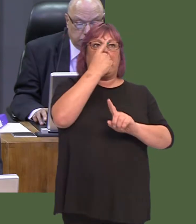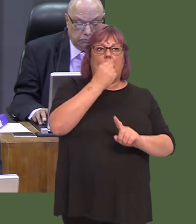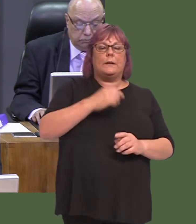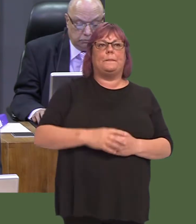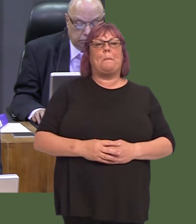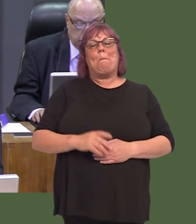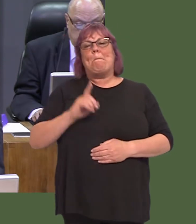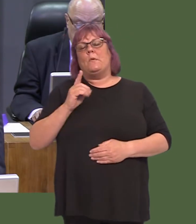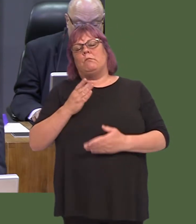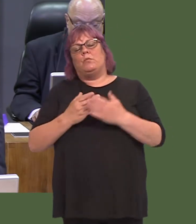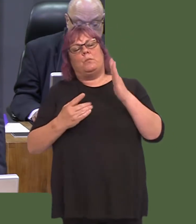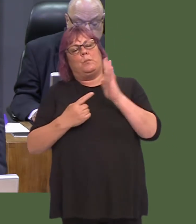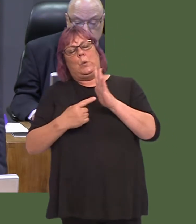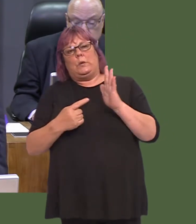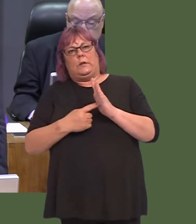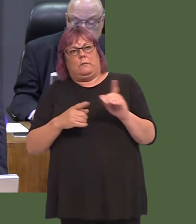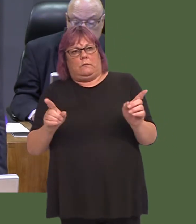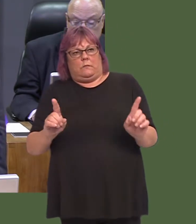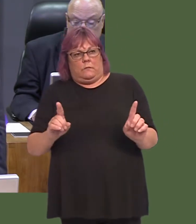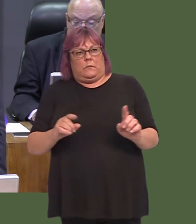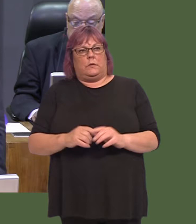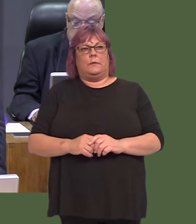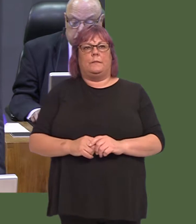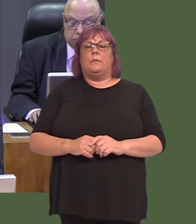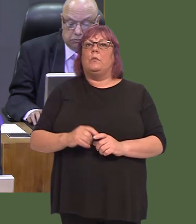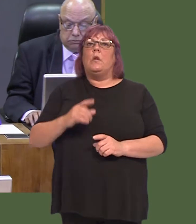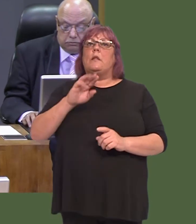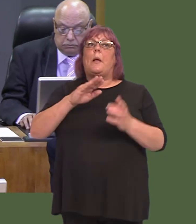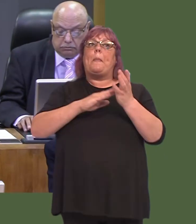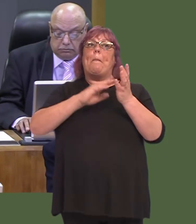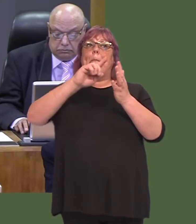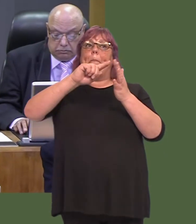But an essential part of this, to rebuild on this trend, is to ensure that the metro